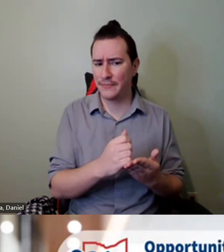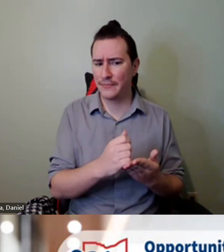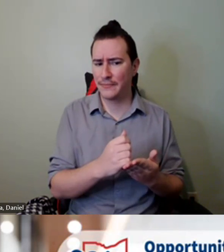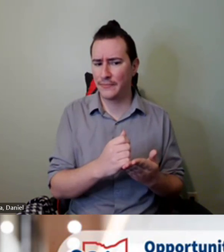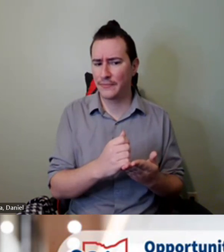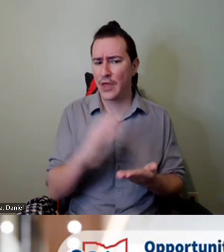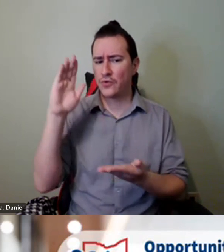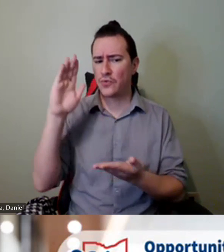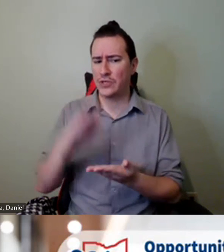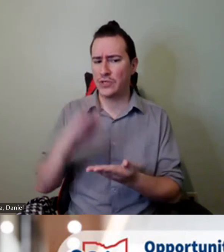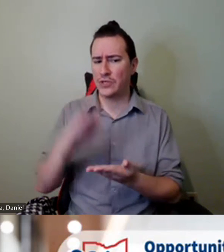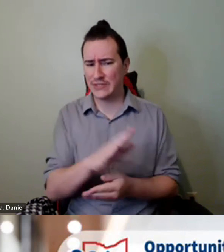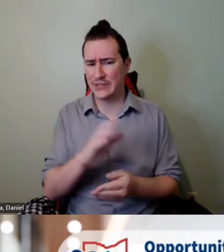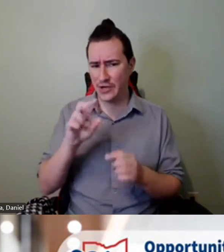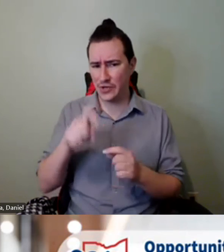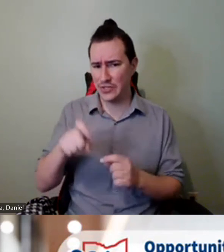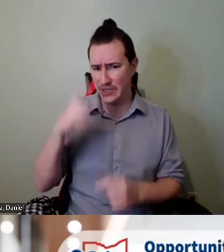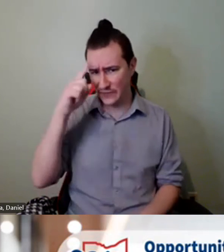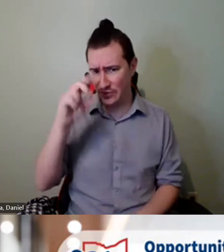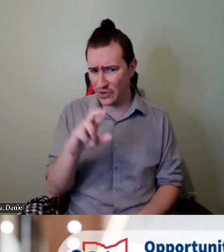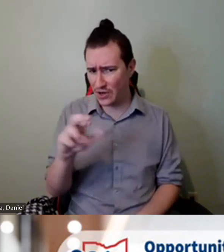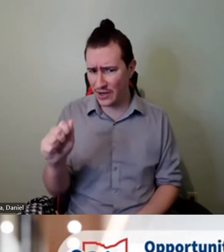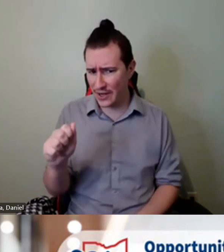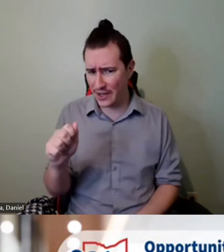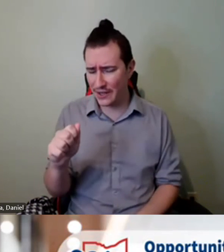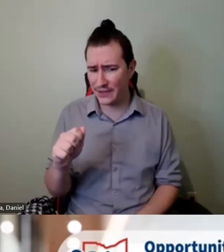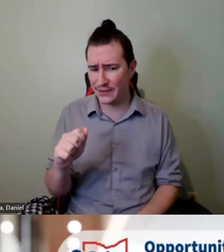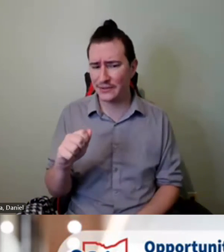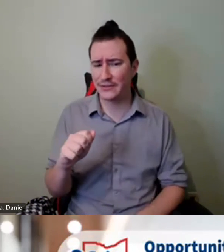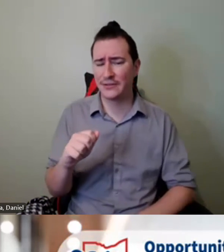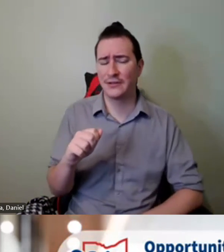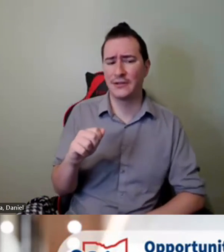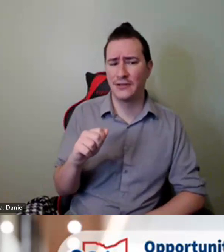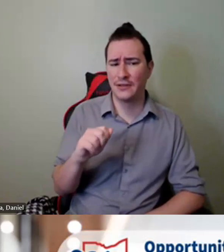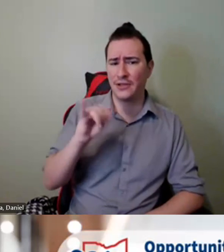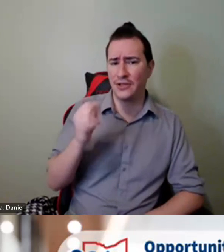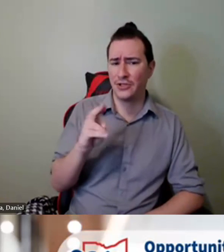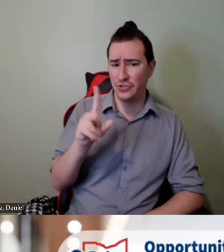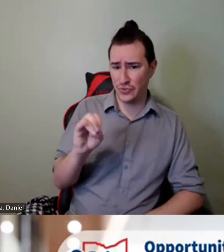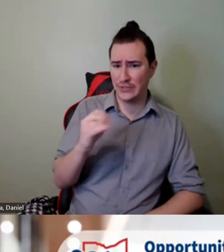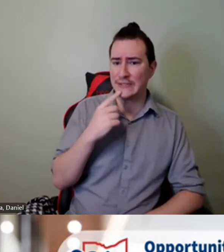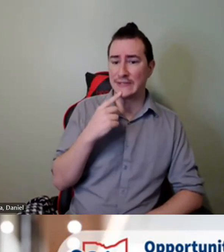Julie: So reasonable accommodation or the consideration of it, is what we've always referred to as prospective.